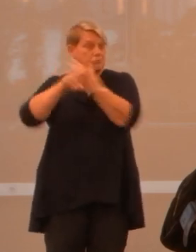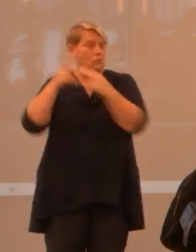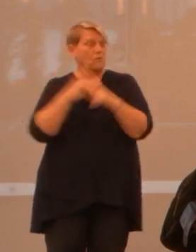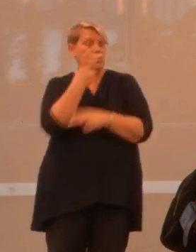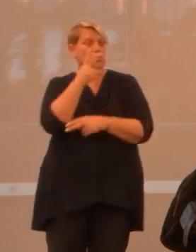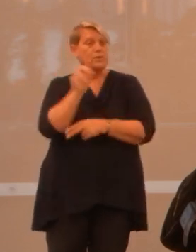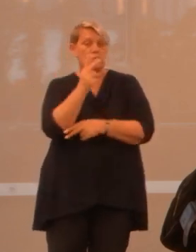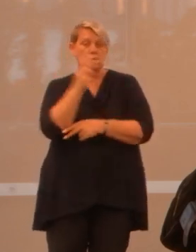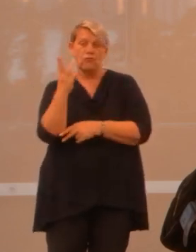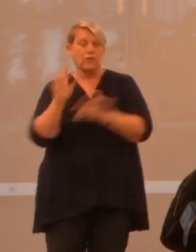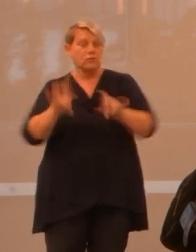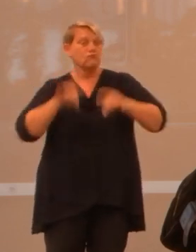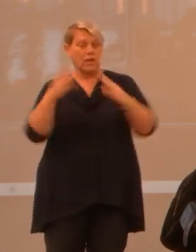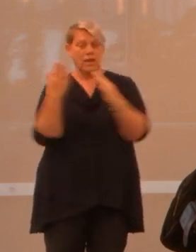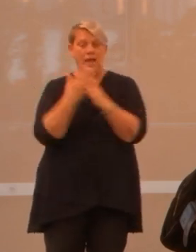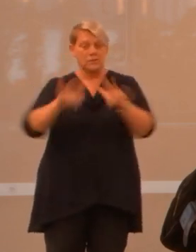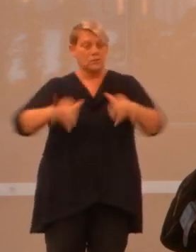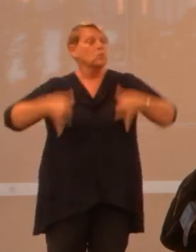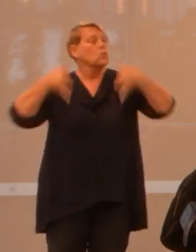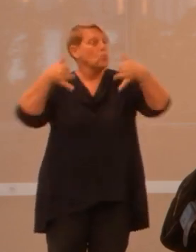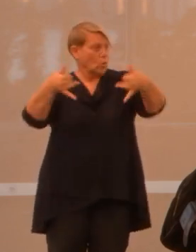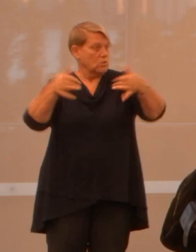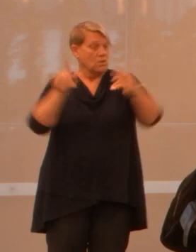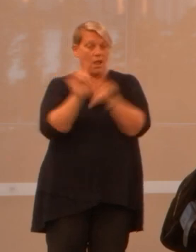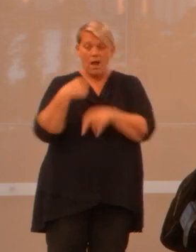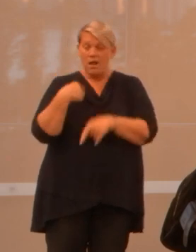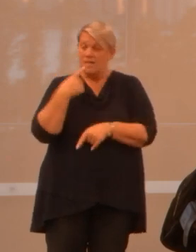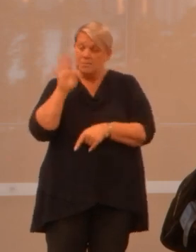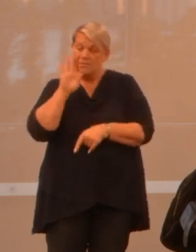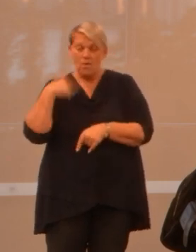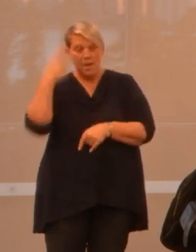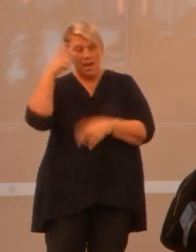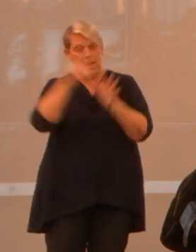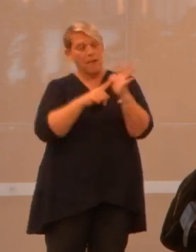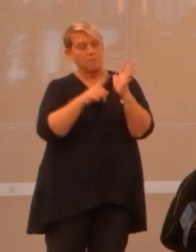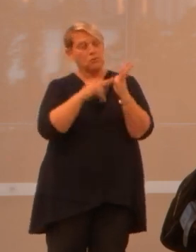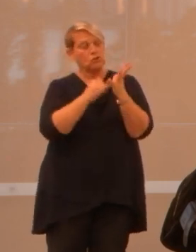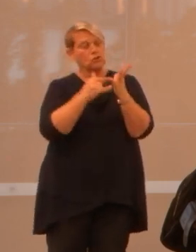Australian Access Awards, as I said my name's Justin Brown, I'll be your MC for